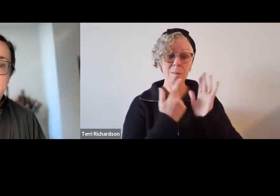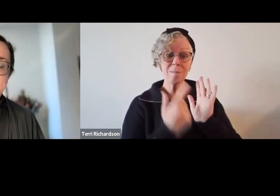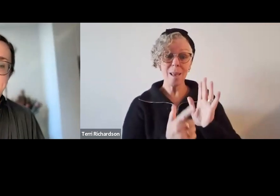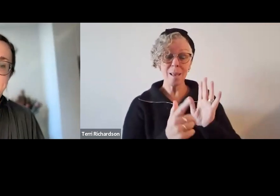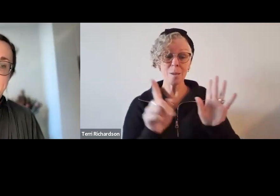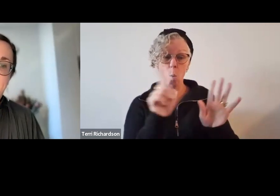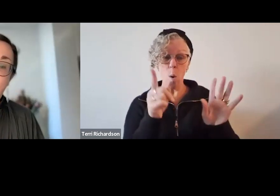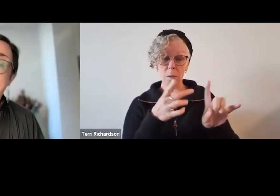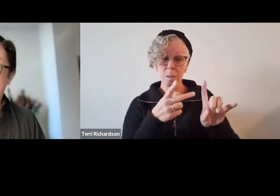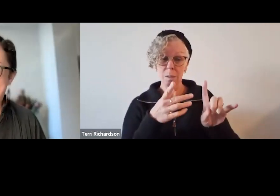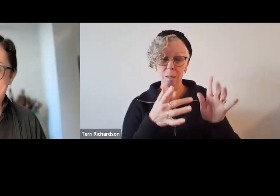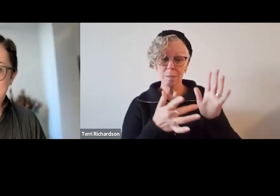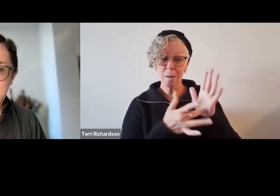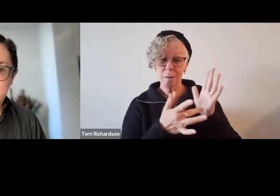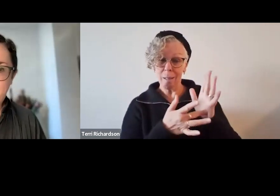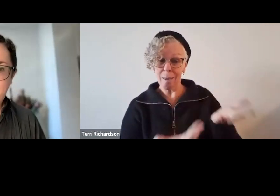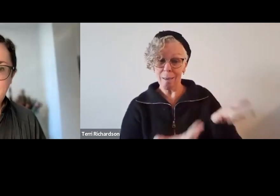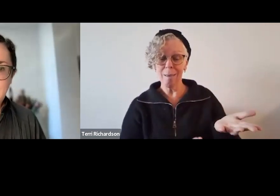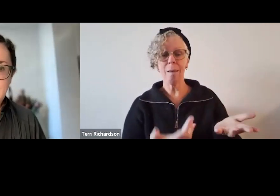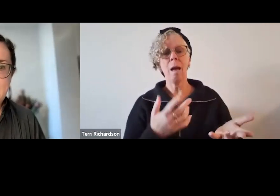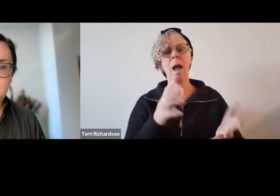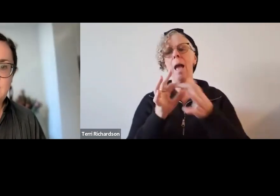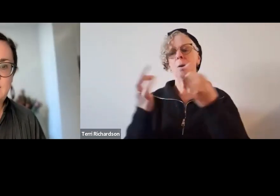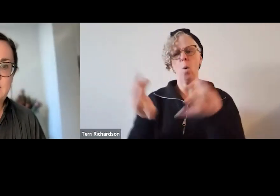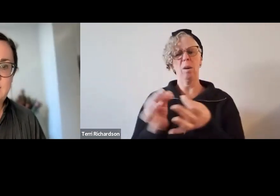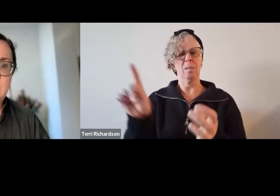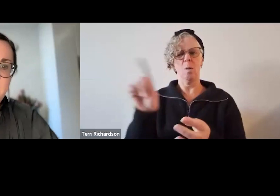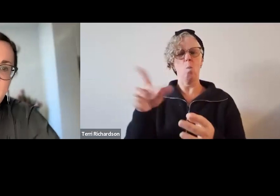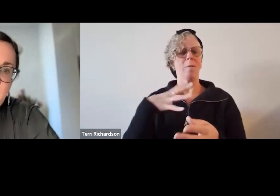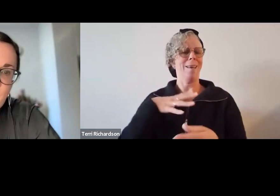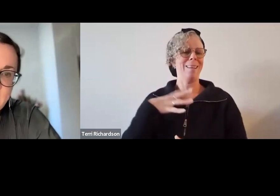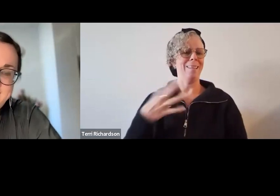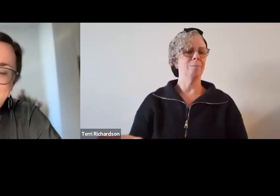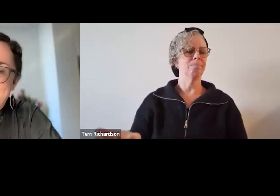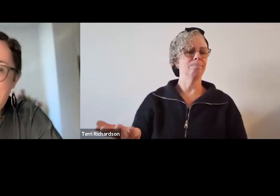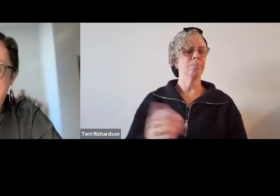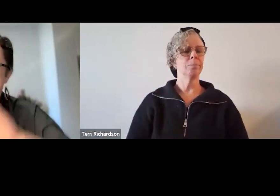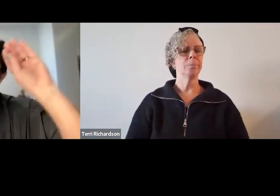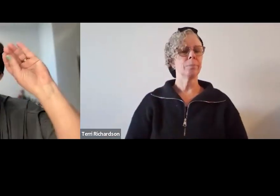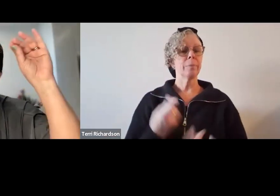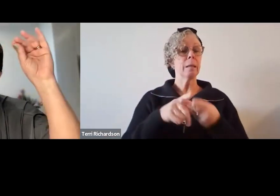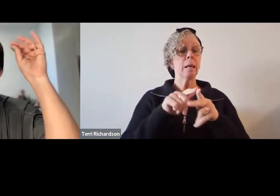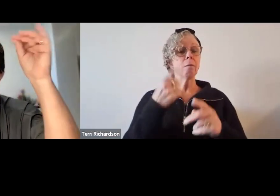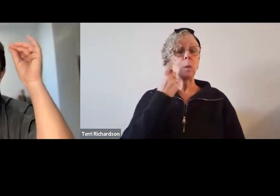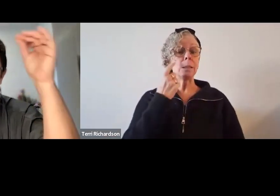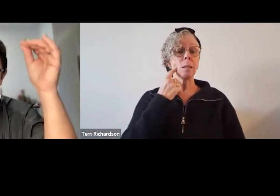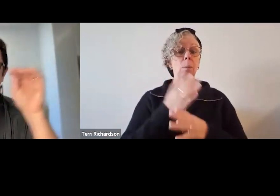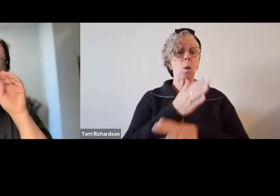and what our organisations actually need. But if we simply work out what we have to do,